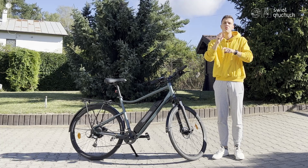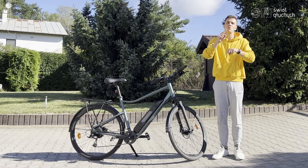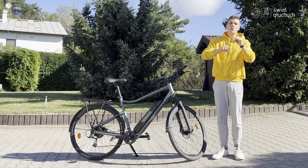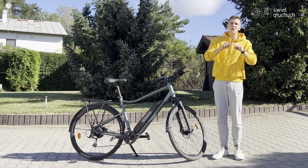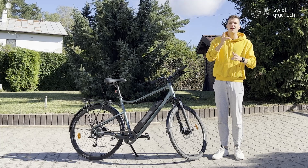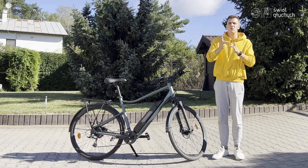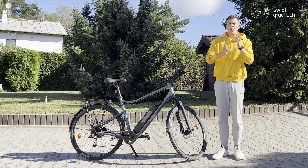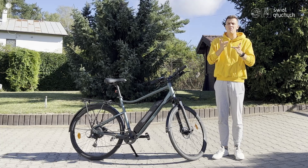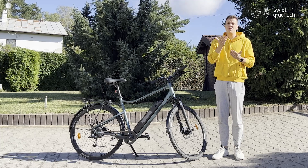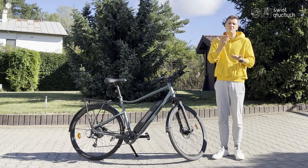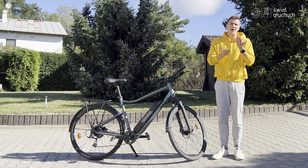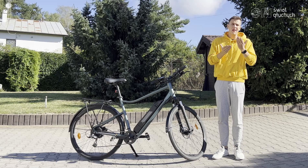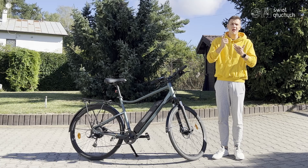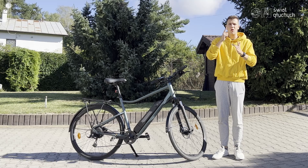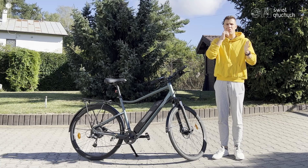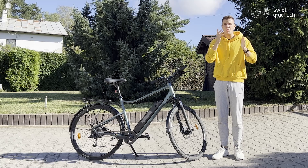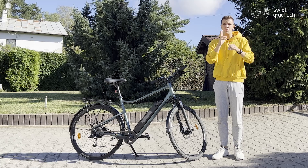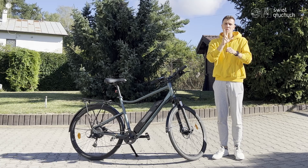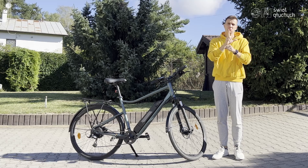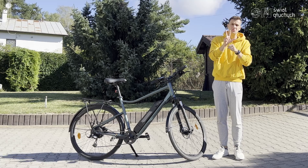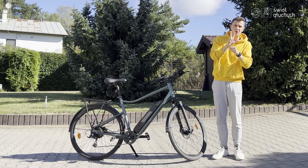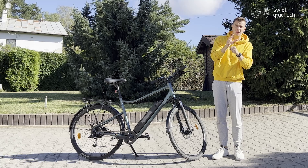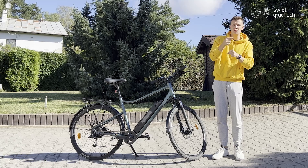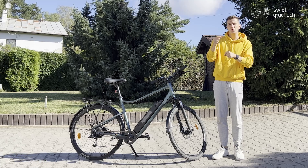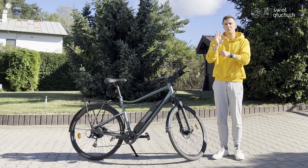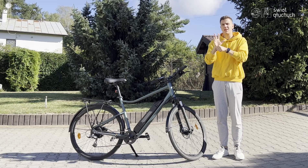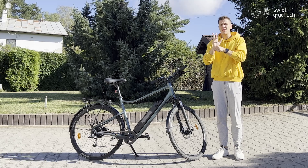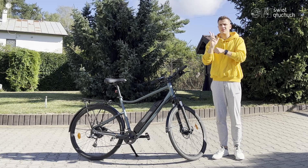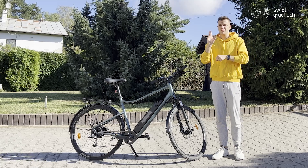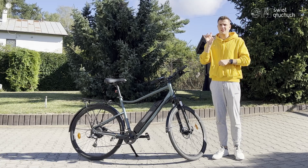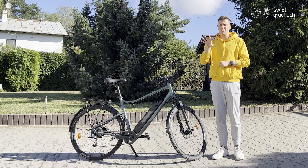because the average bike weighs around 15 kg,